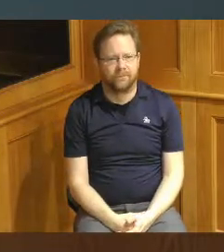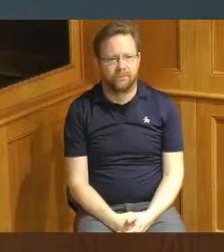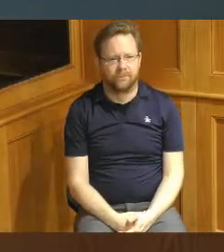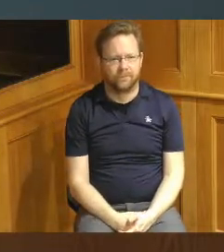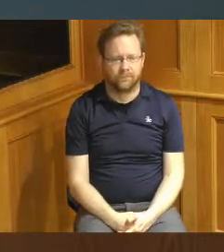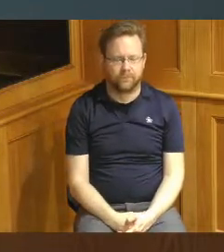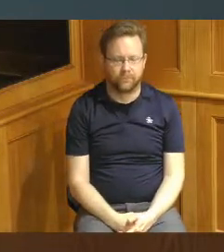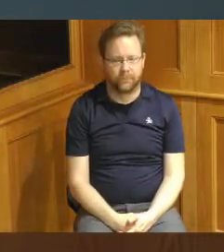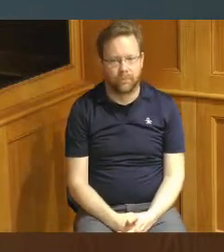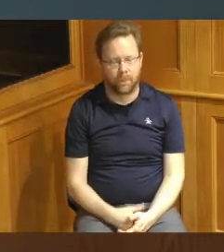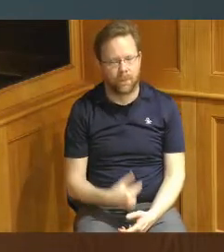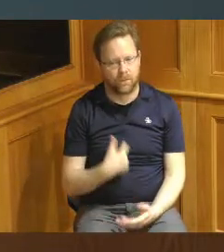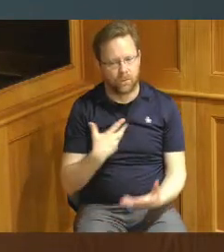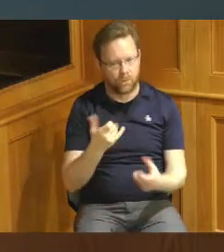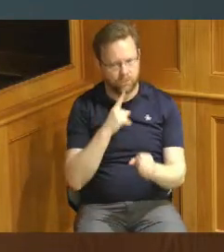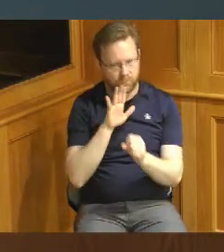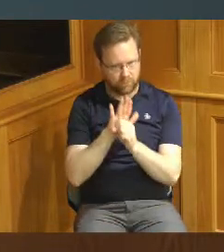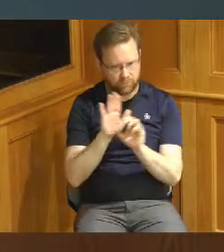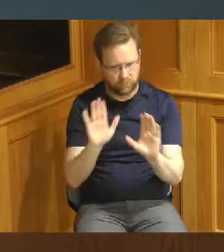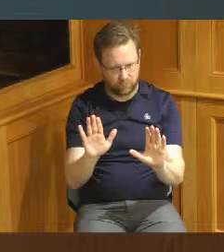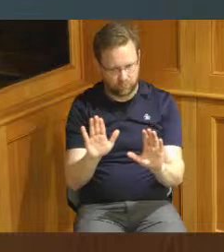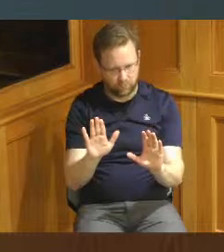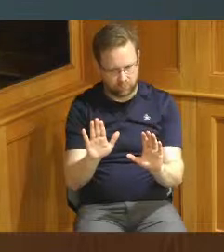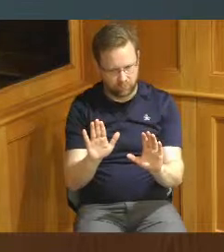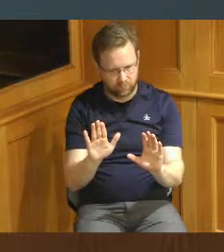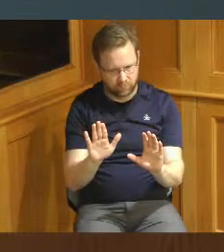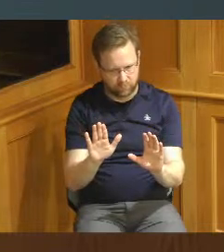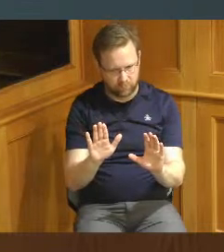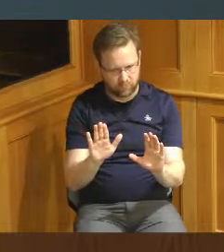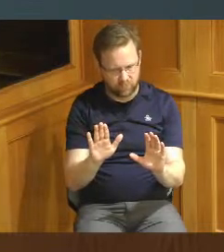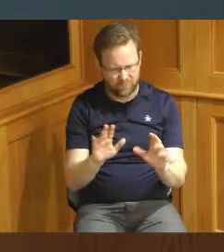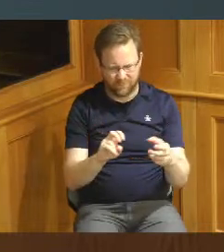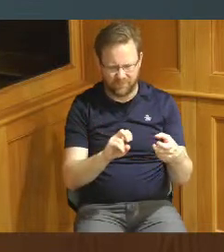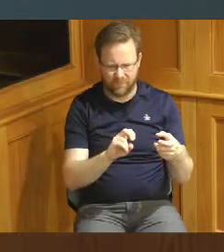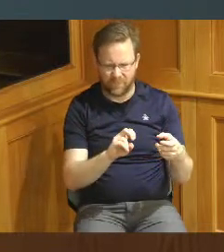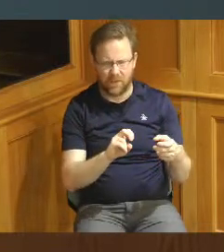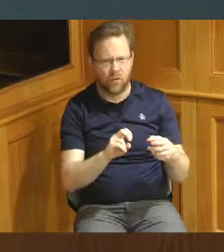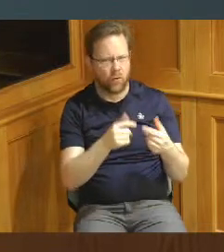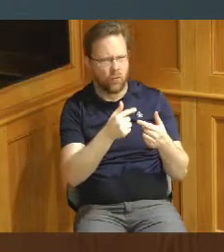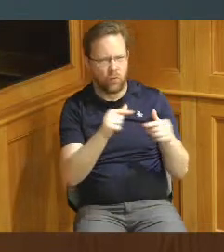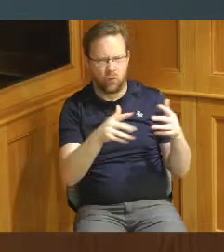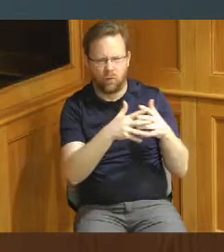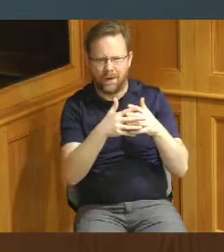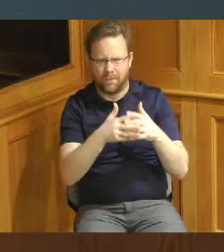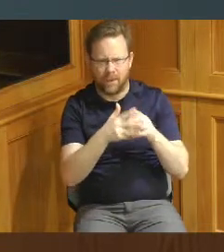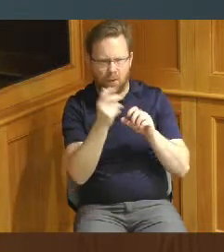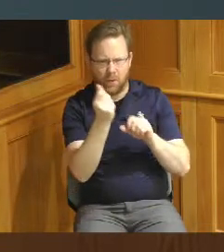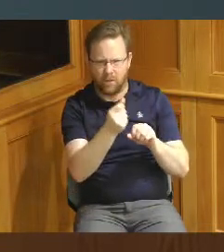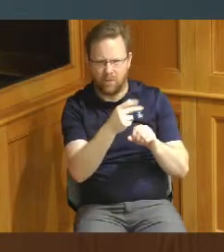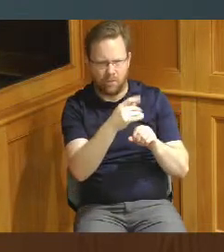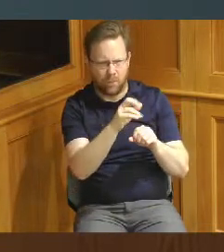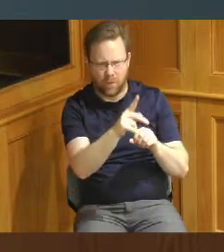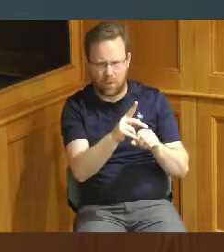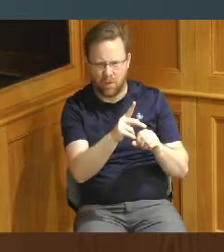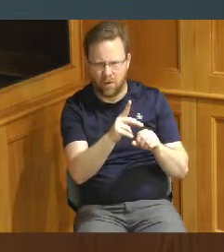local funds remaining the second project is a Birkshire Road culvert replacement this is a